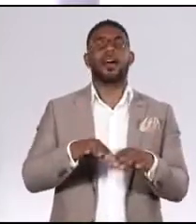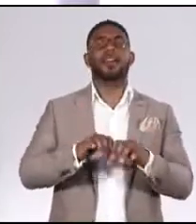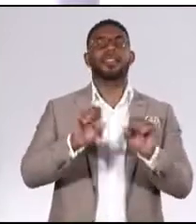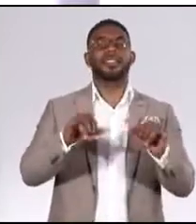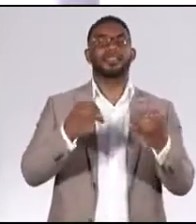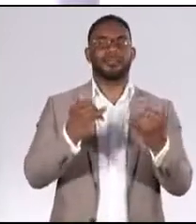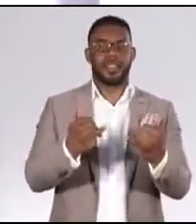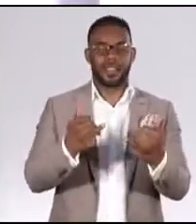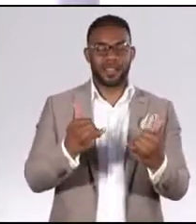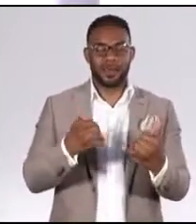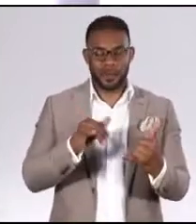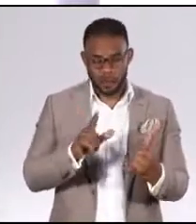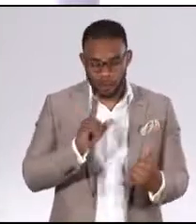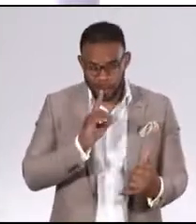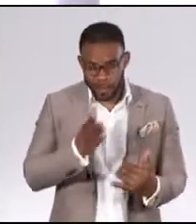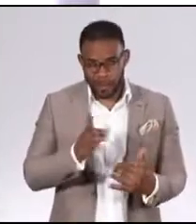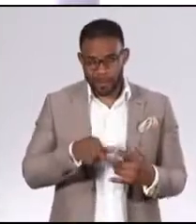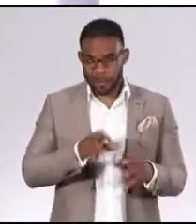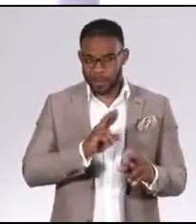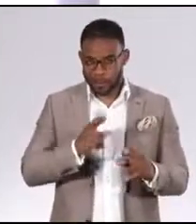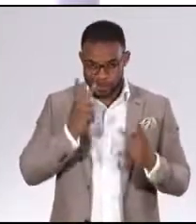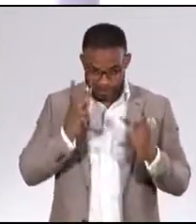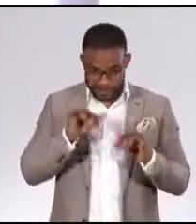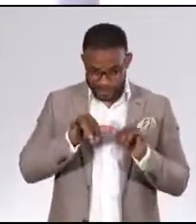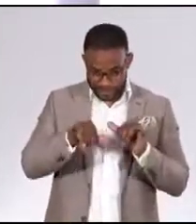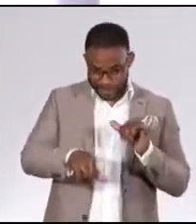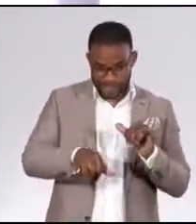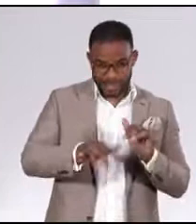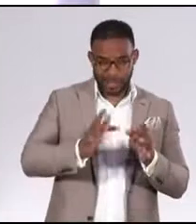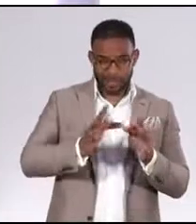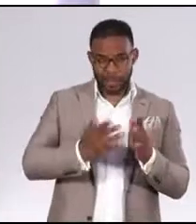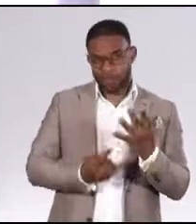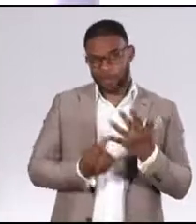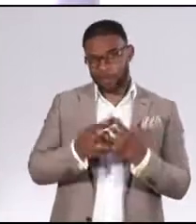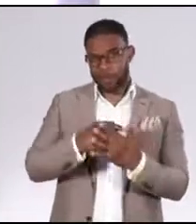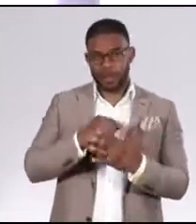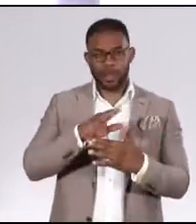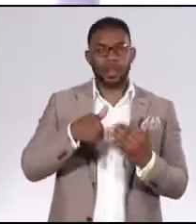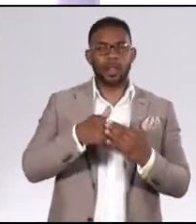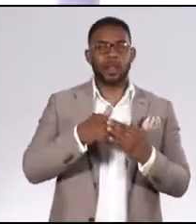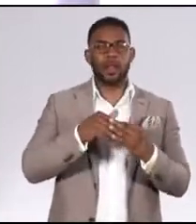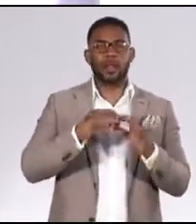So that way you'll be there, and you can actually stay on that web page throughout the entire course of today's meeting.